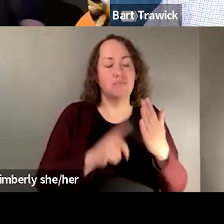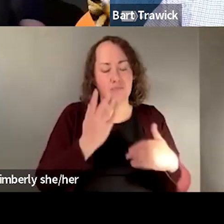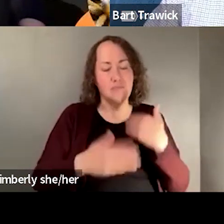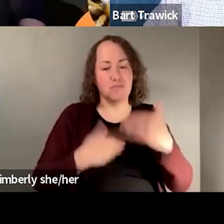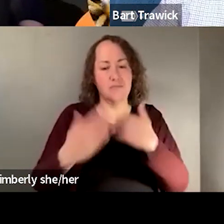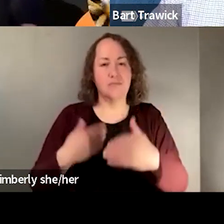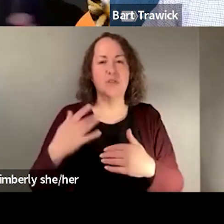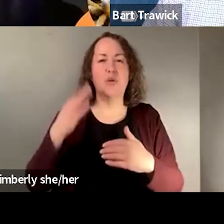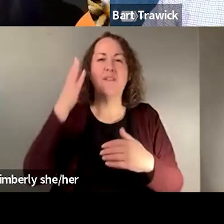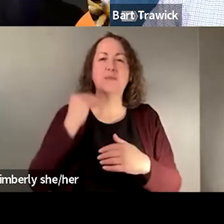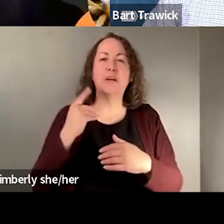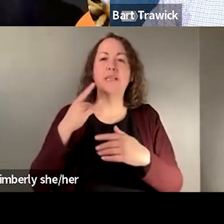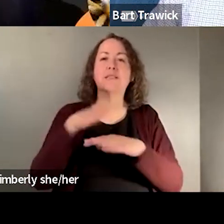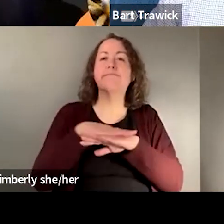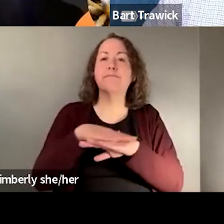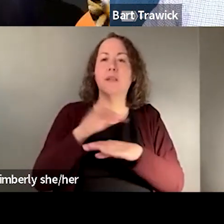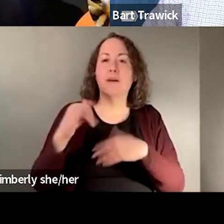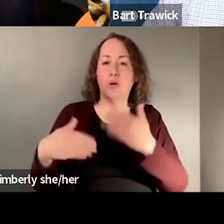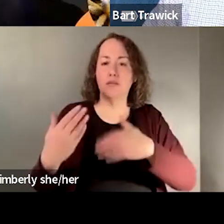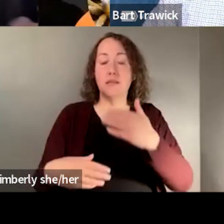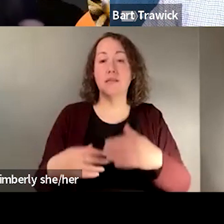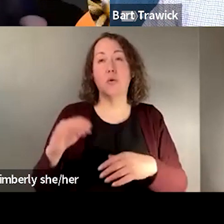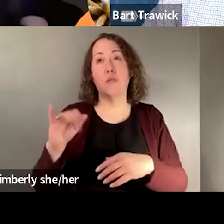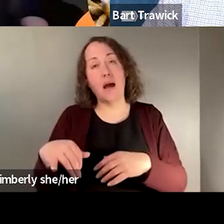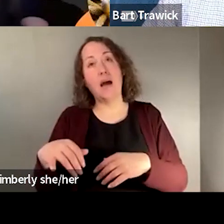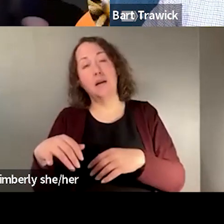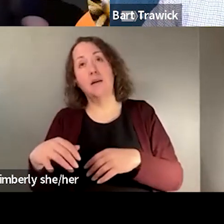So that's the closest thing we have and I encourage you to look up that link